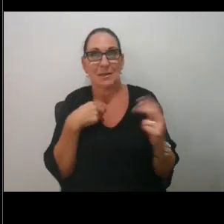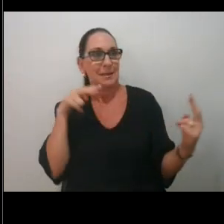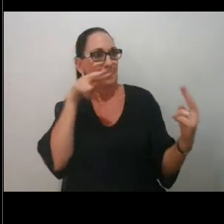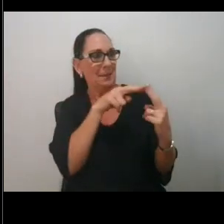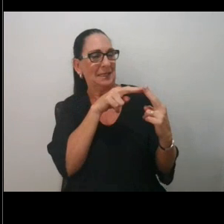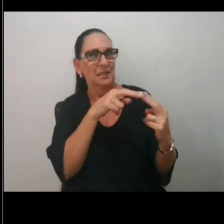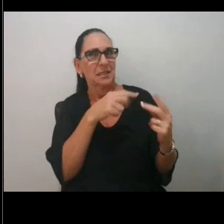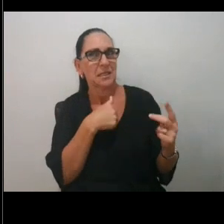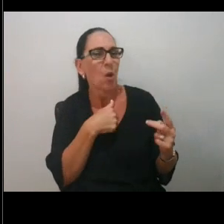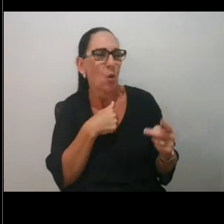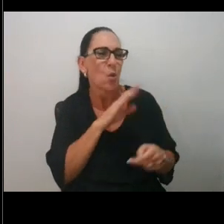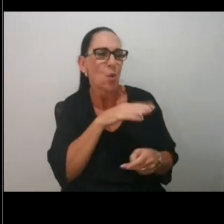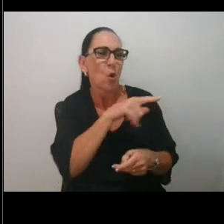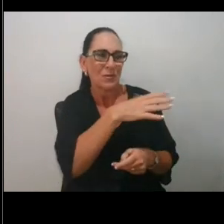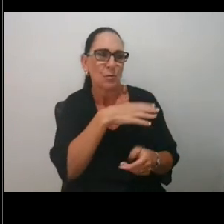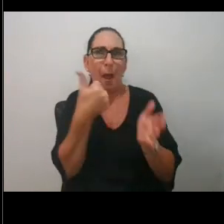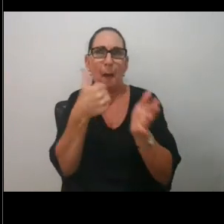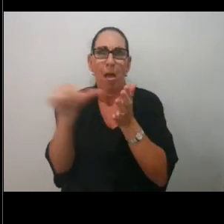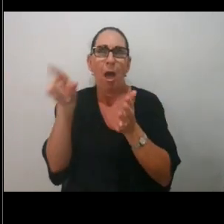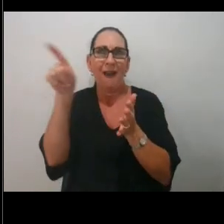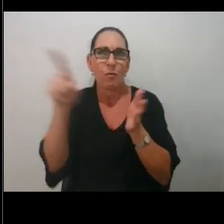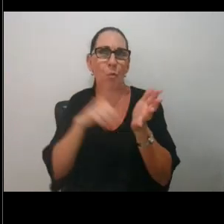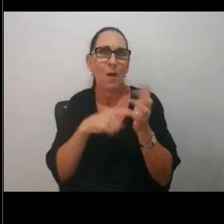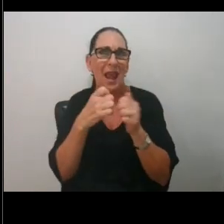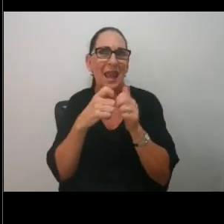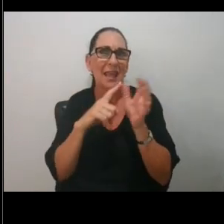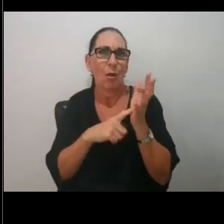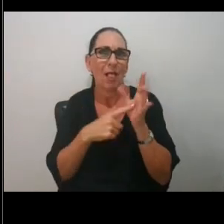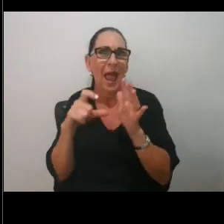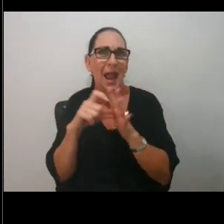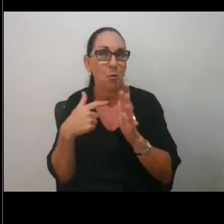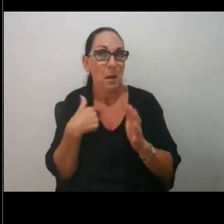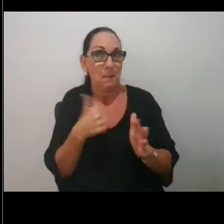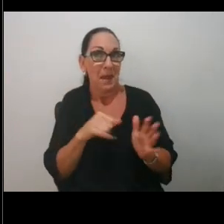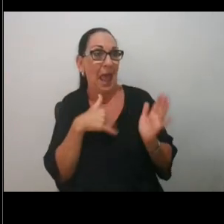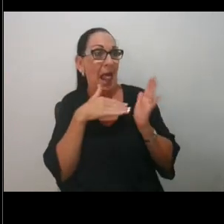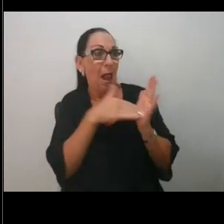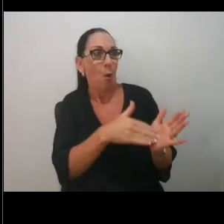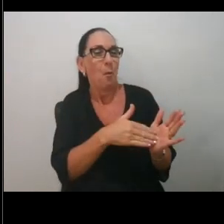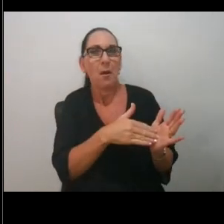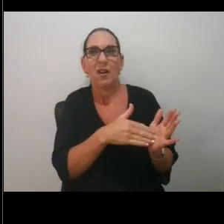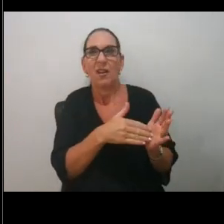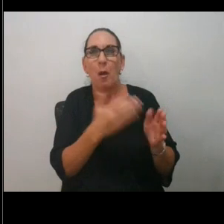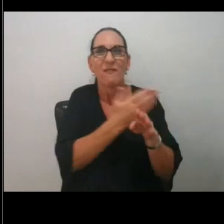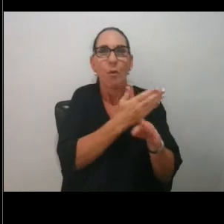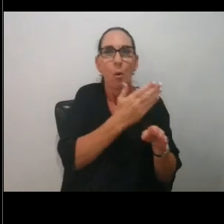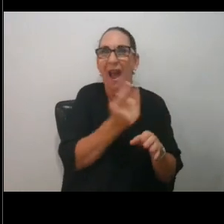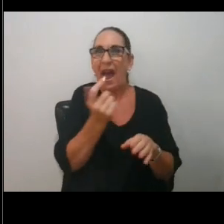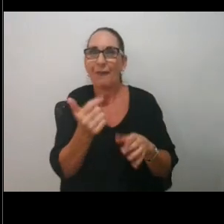you in between court dates that's really not going to be about the Court Link therapeutic things it's